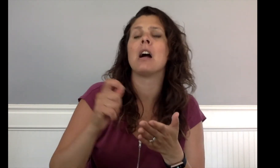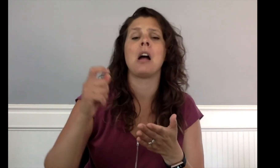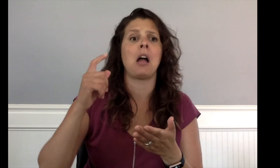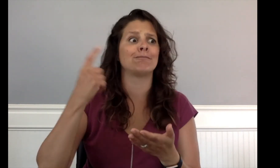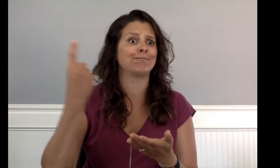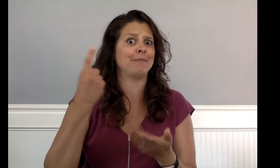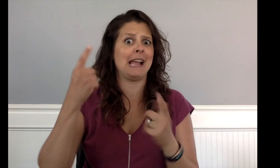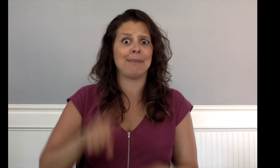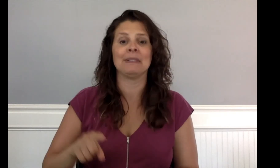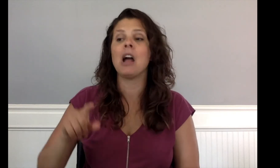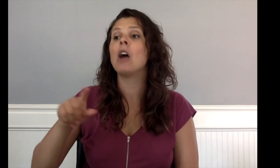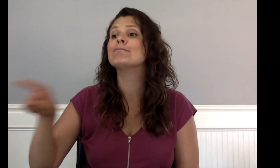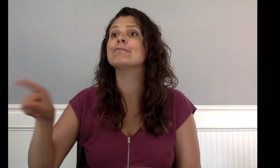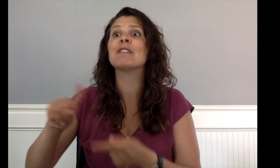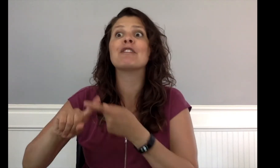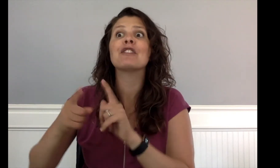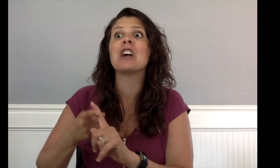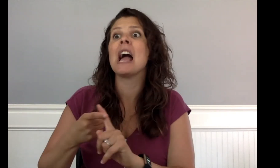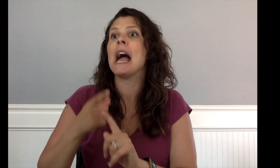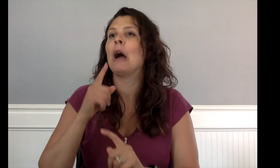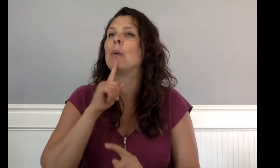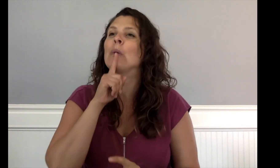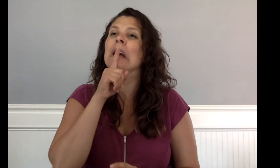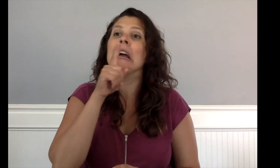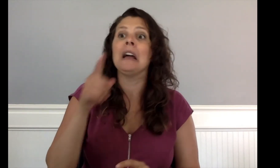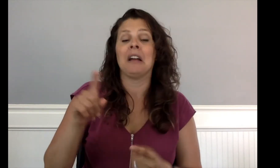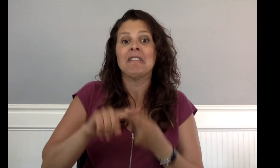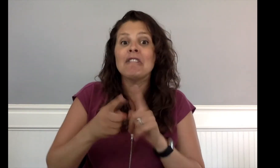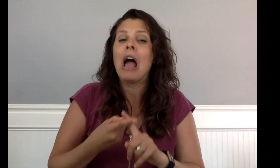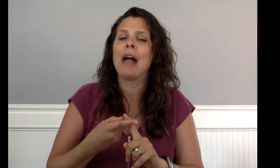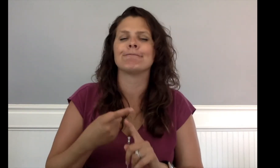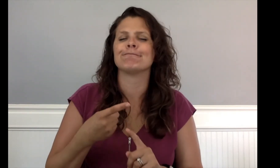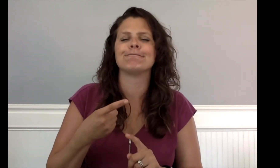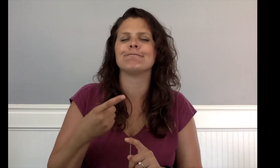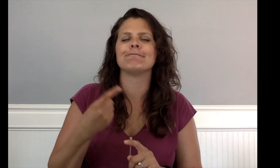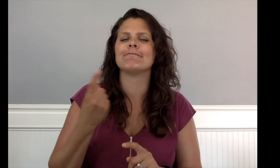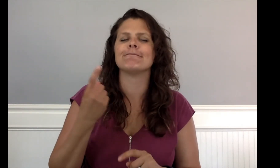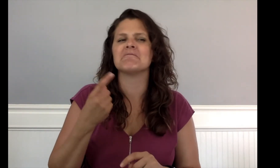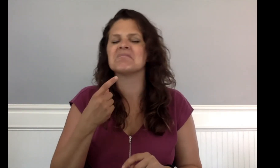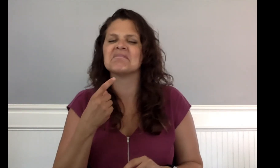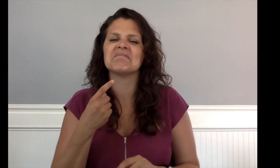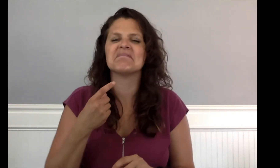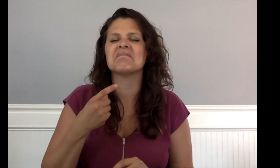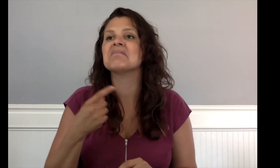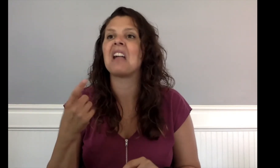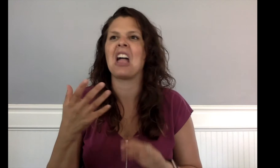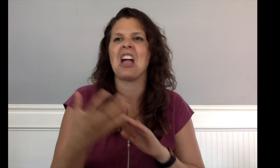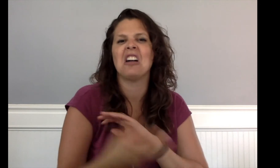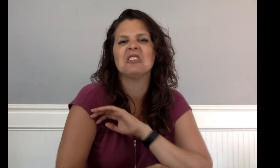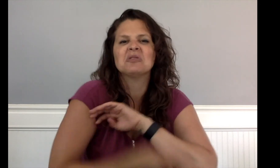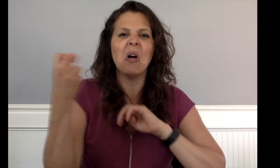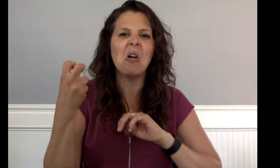series here, when she was a senior. Somehow a friend who was not really a friend found out about the manuscript.